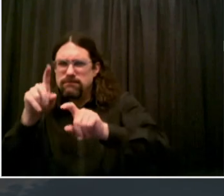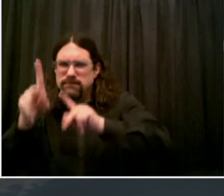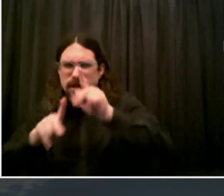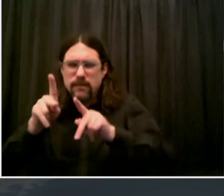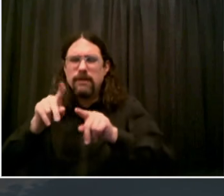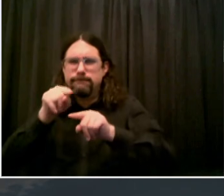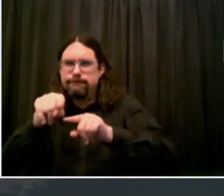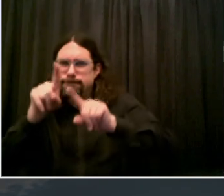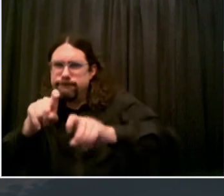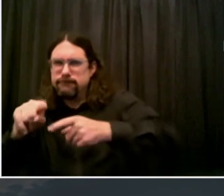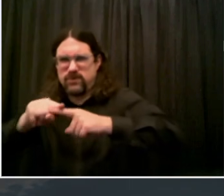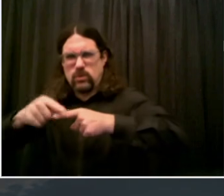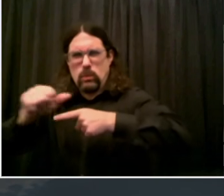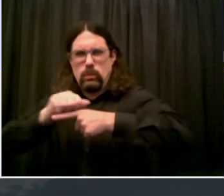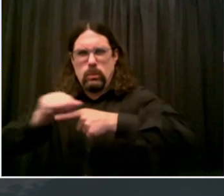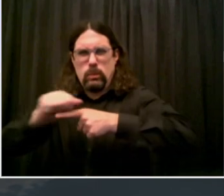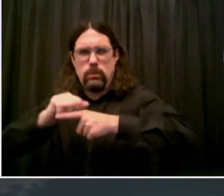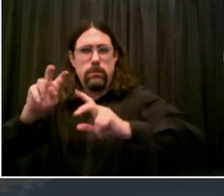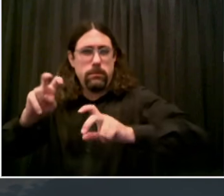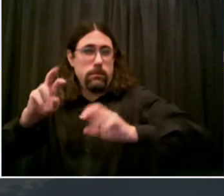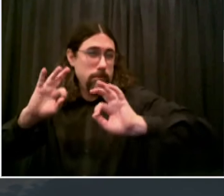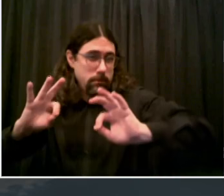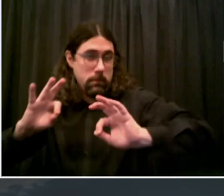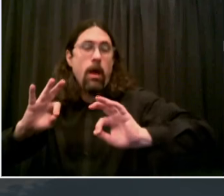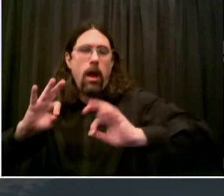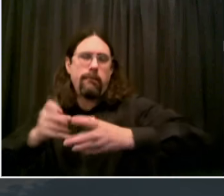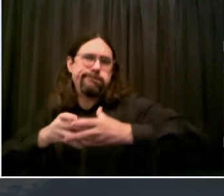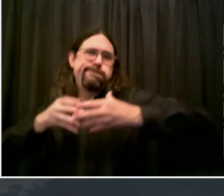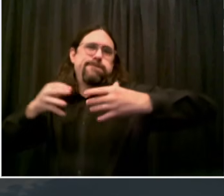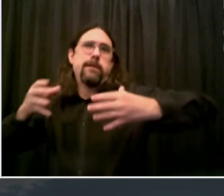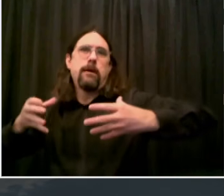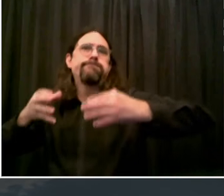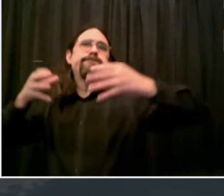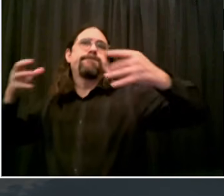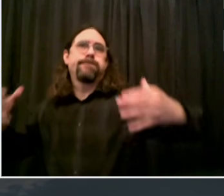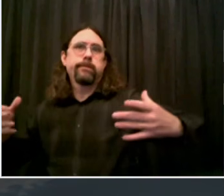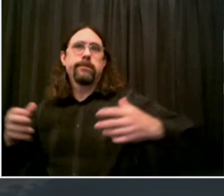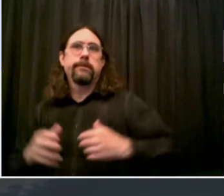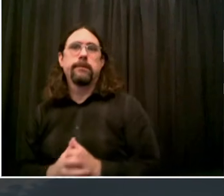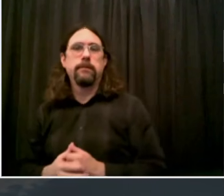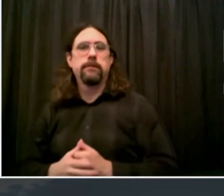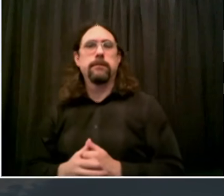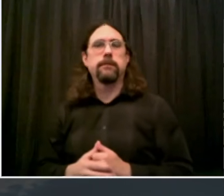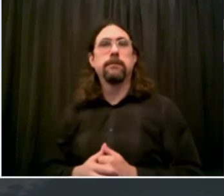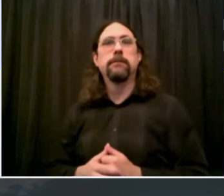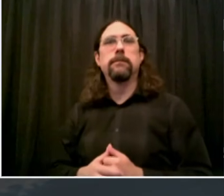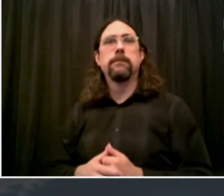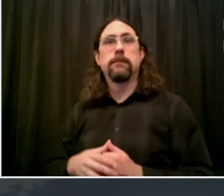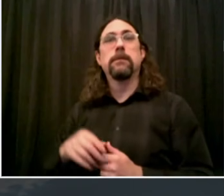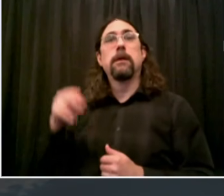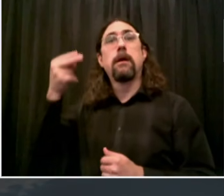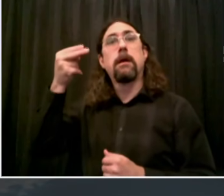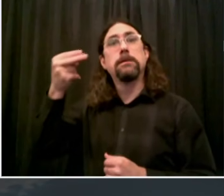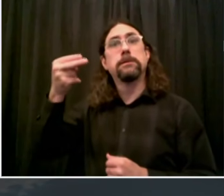THAT. THAT FIRST GROUP OF 100 TRACERS WILL WORK WITH THOSE WHO HAVE